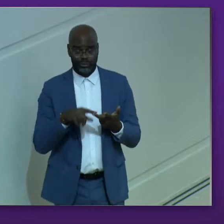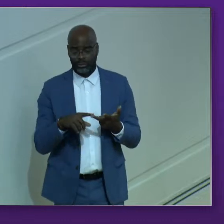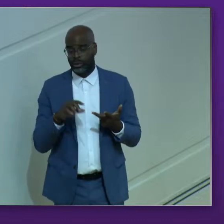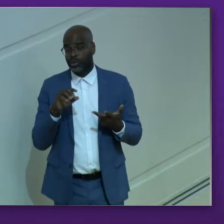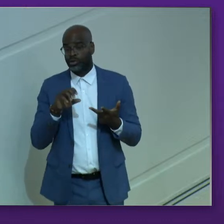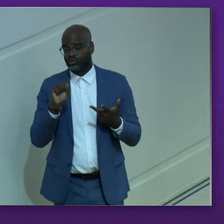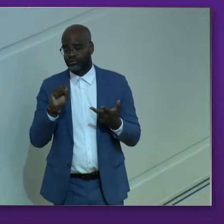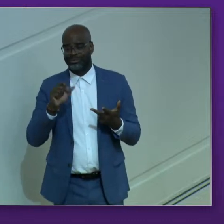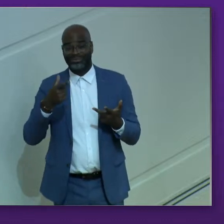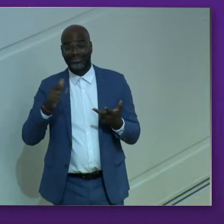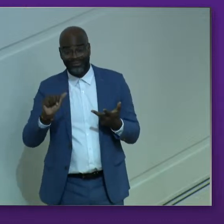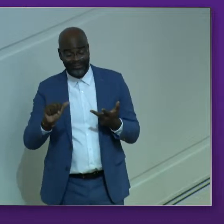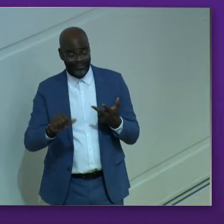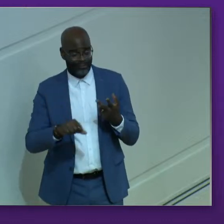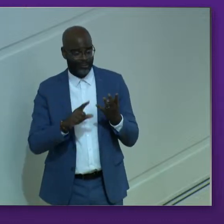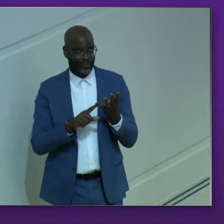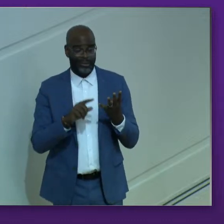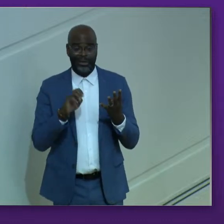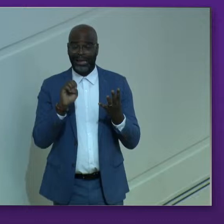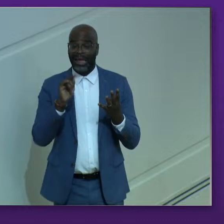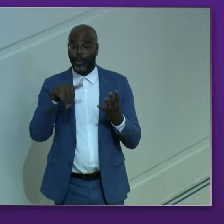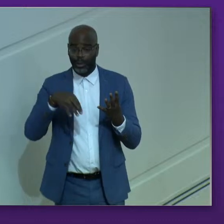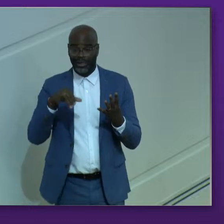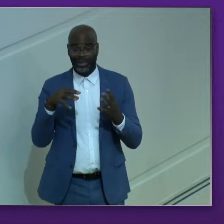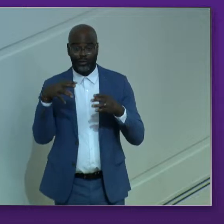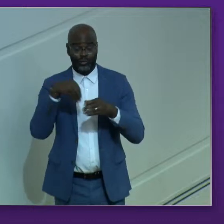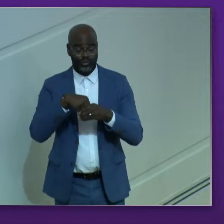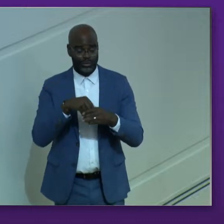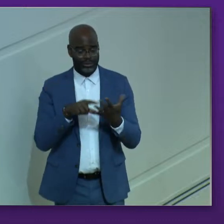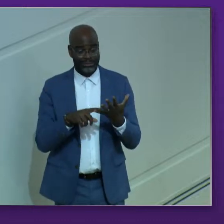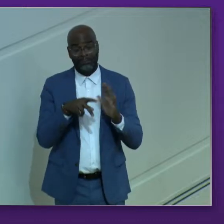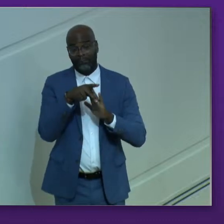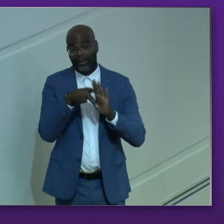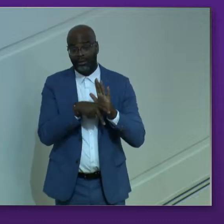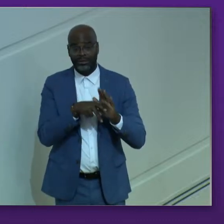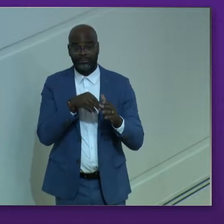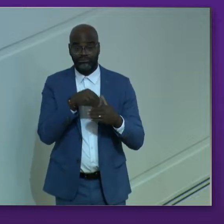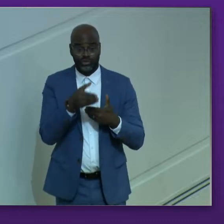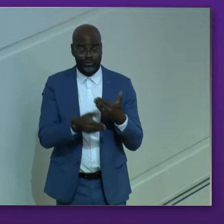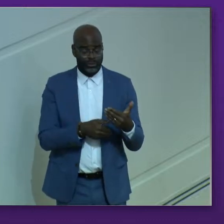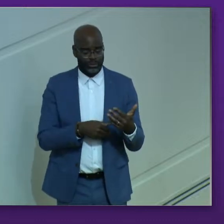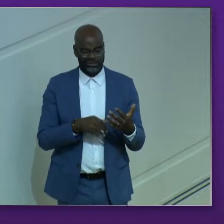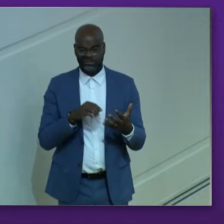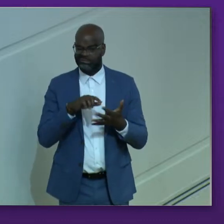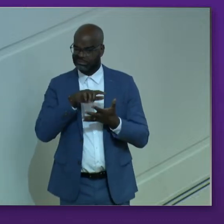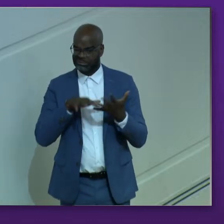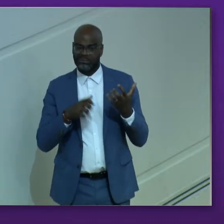THE COUNCILS HAD VERY MEANINGFUL GOALS THIS YEAR. WE WERE ABLE TO EITHER PARTNER OR COLLABORATE WITH MANY OF THE